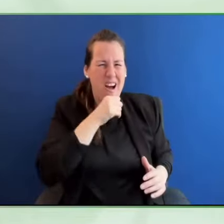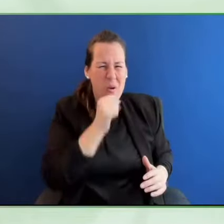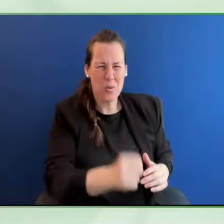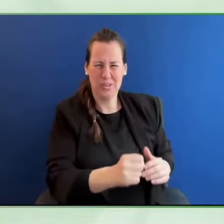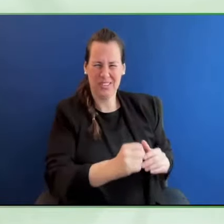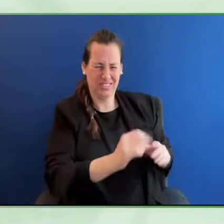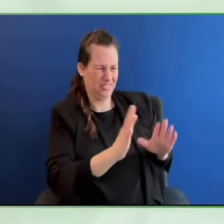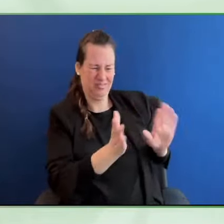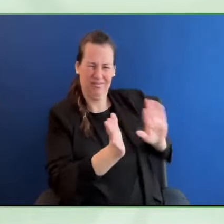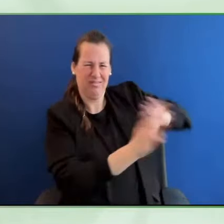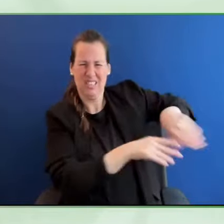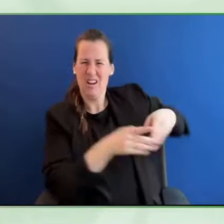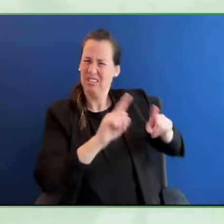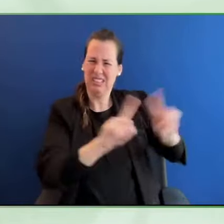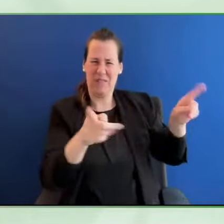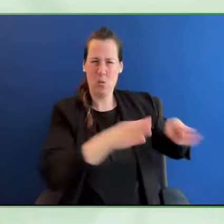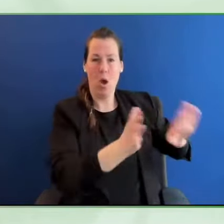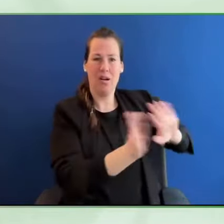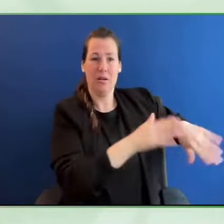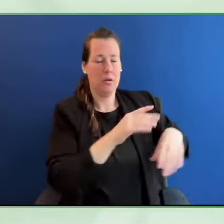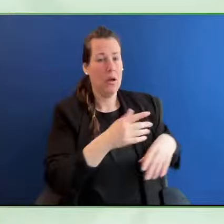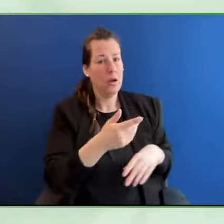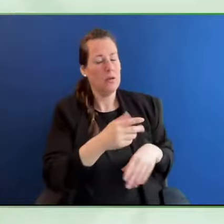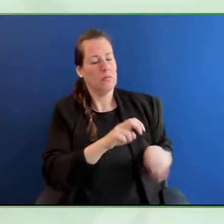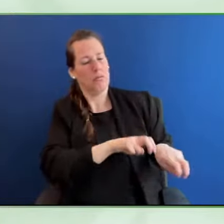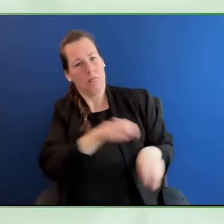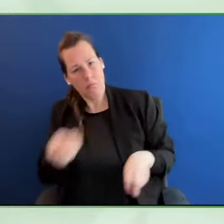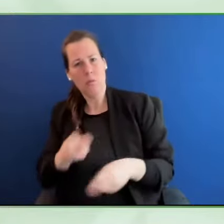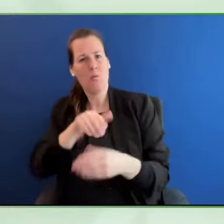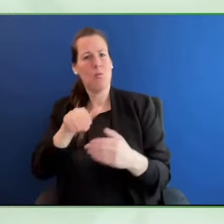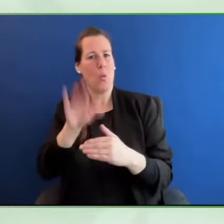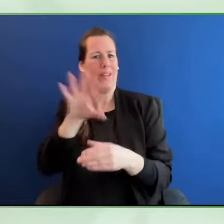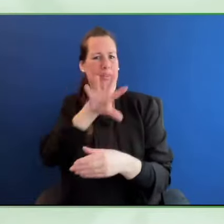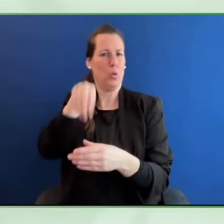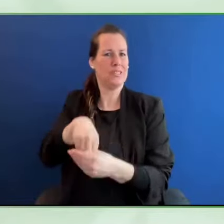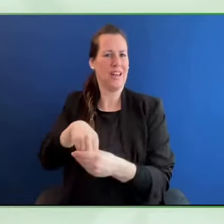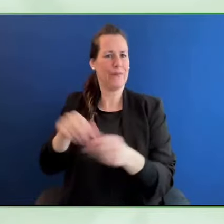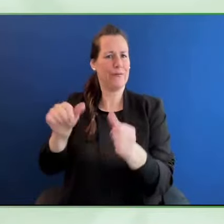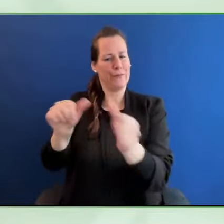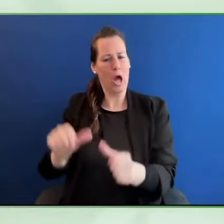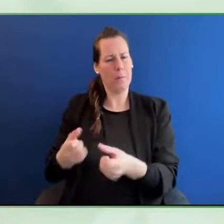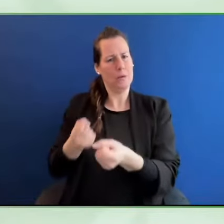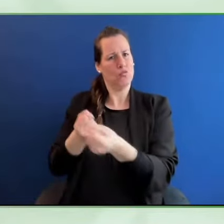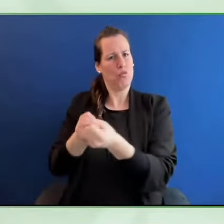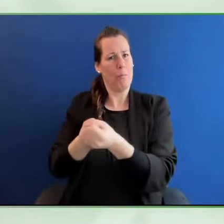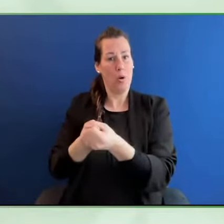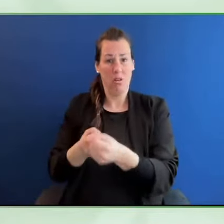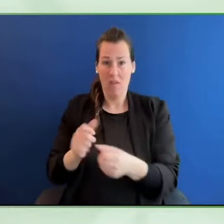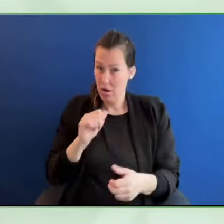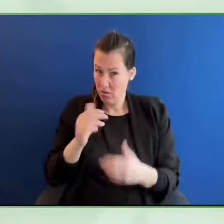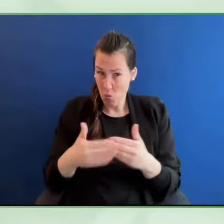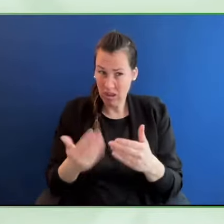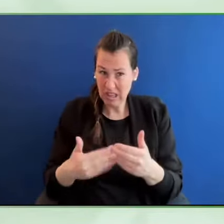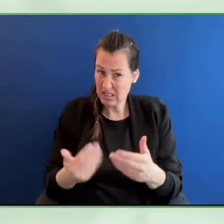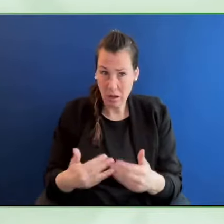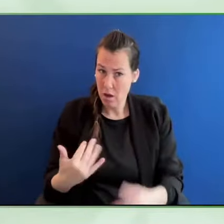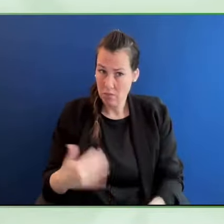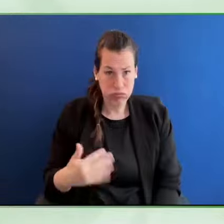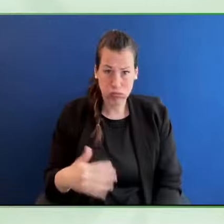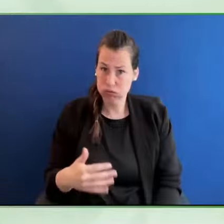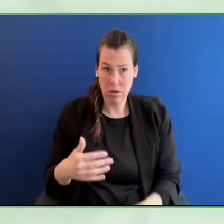It is about social innovation.